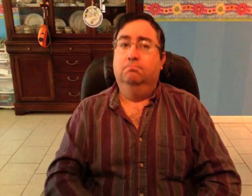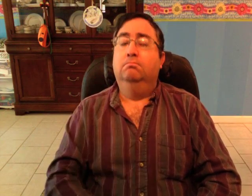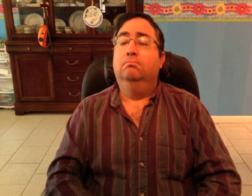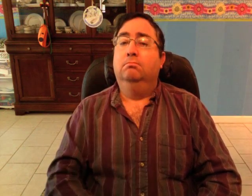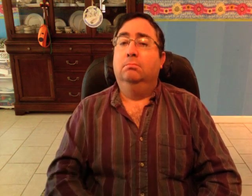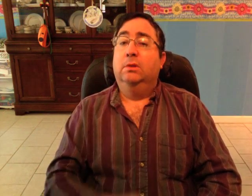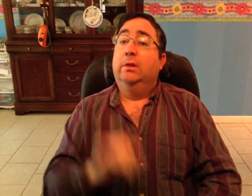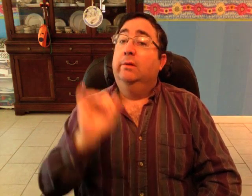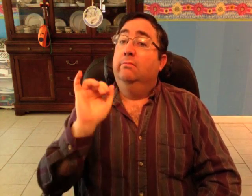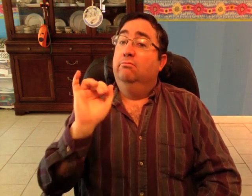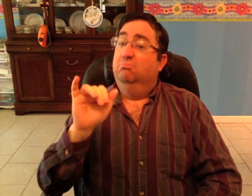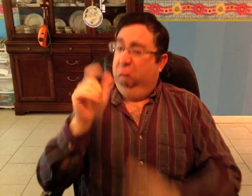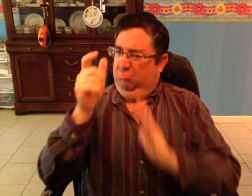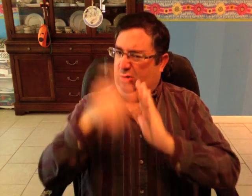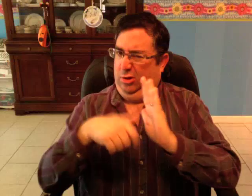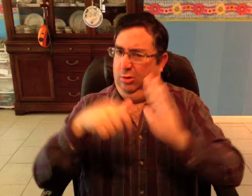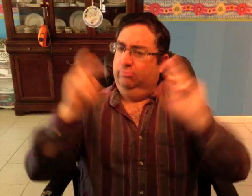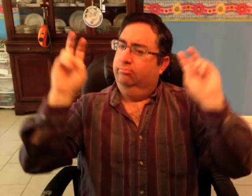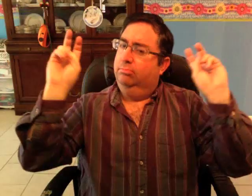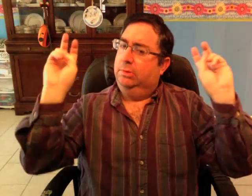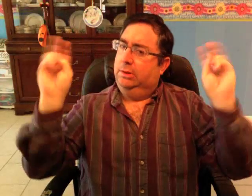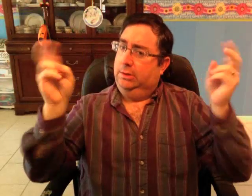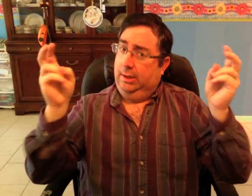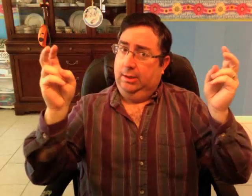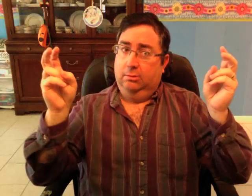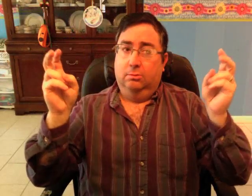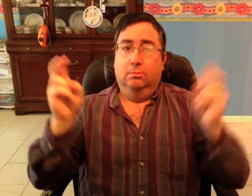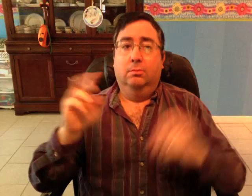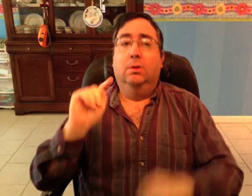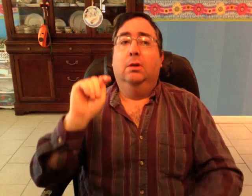The article was titled